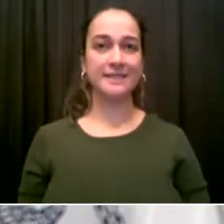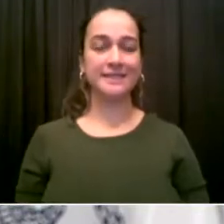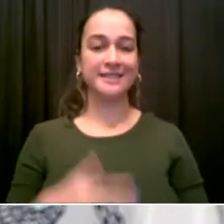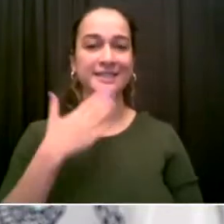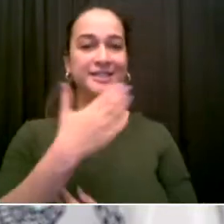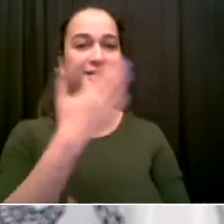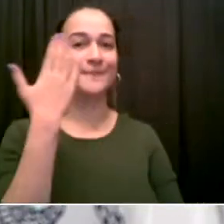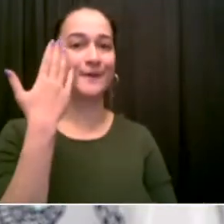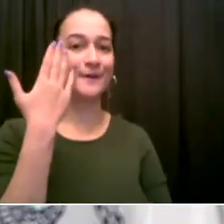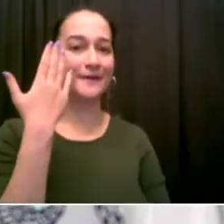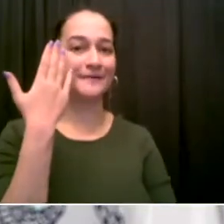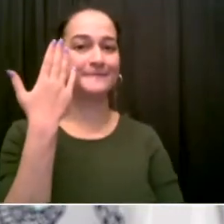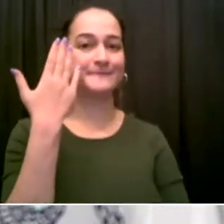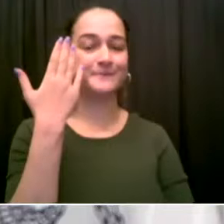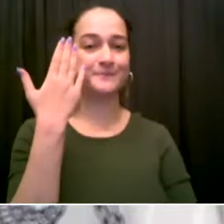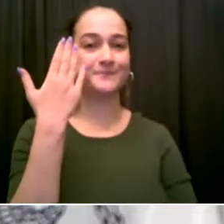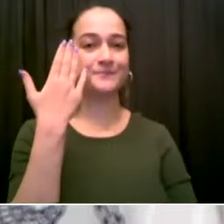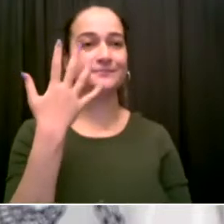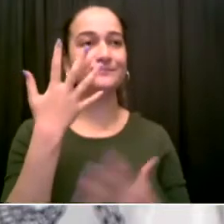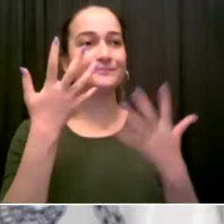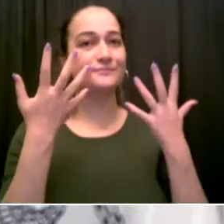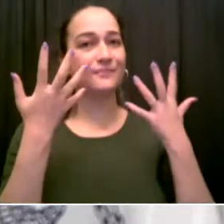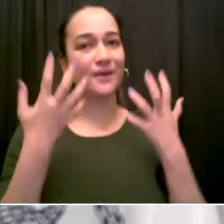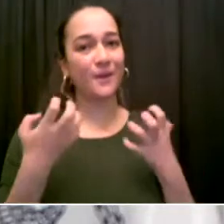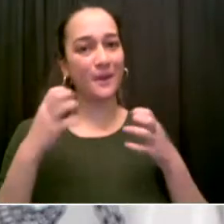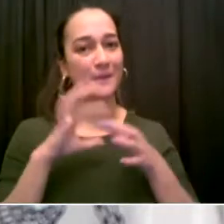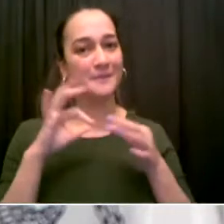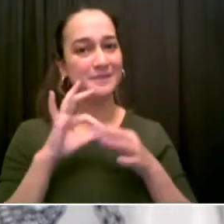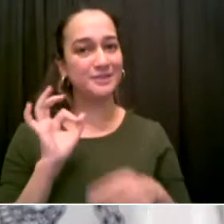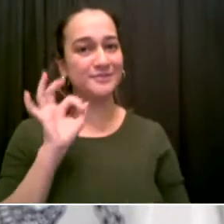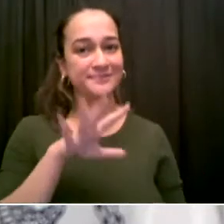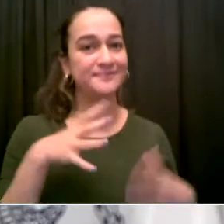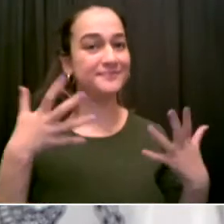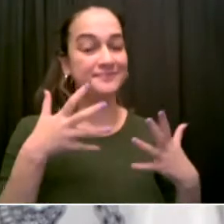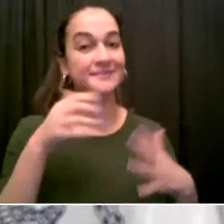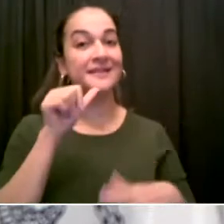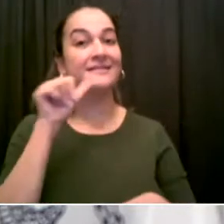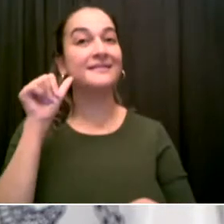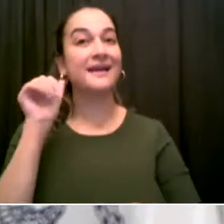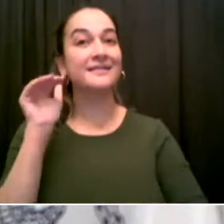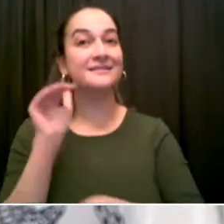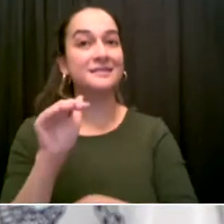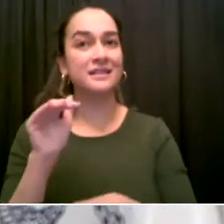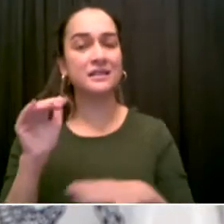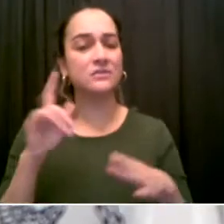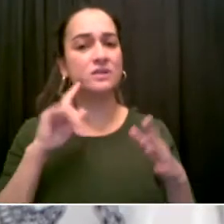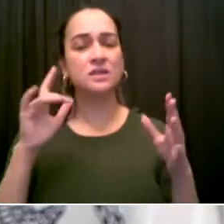FROM WCBS 808.